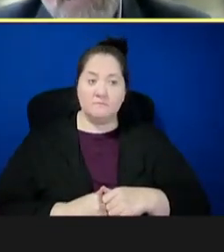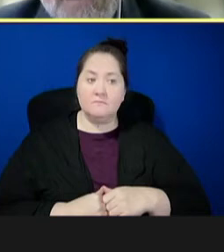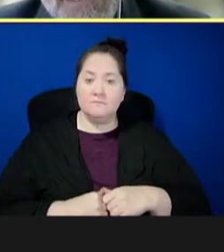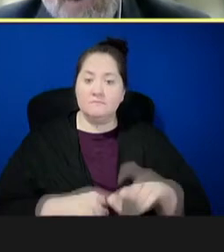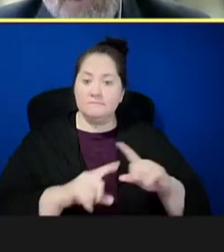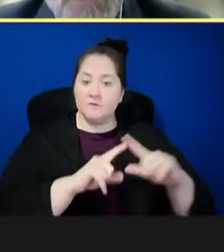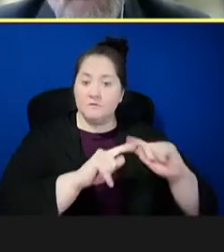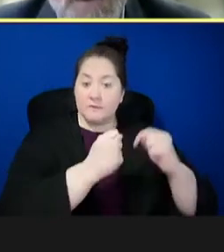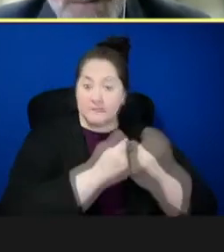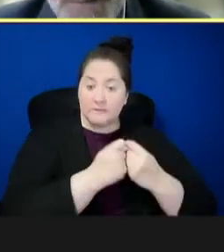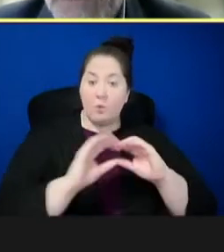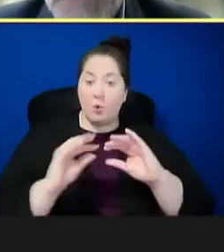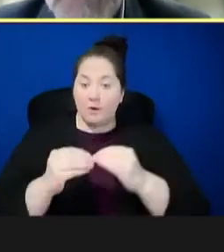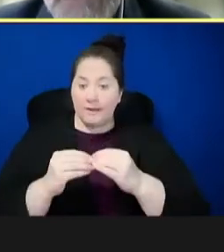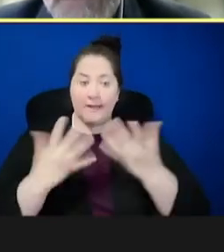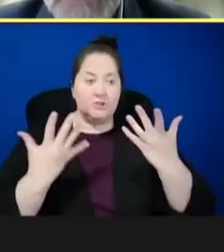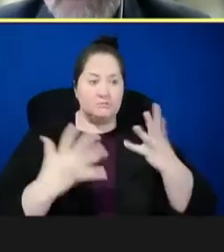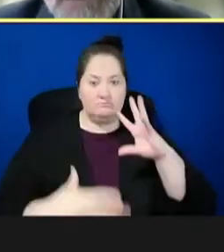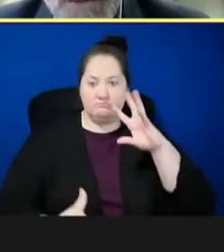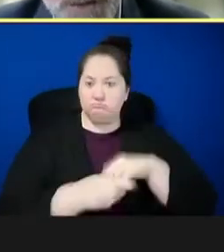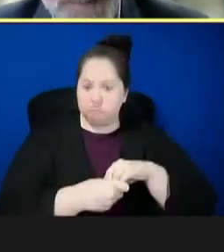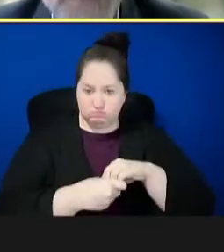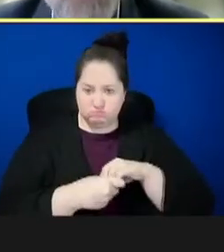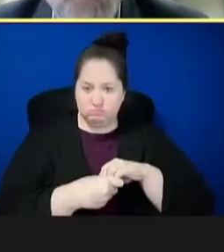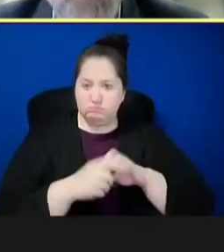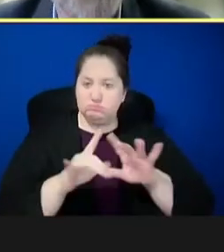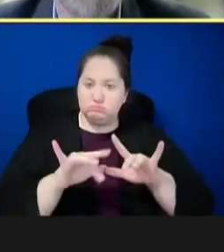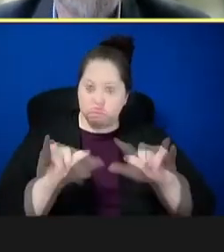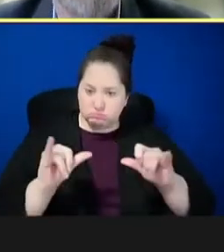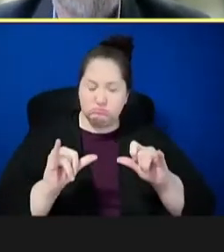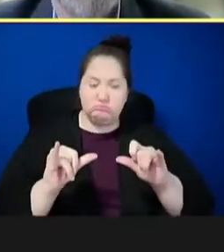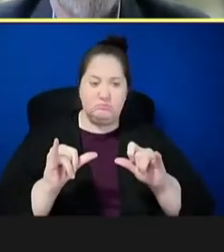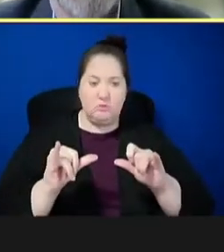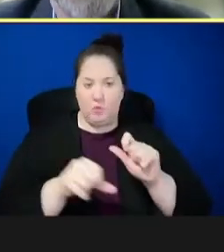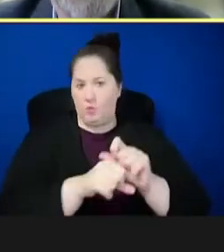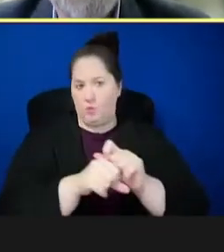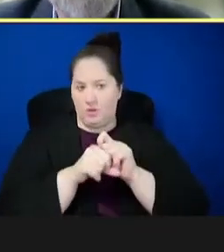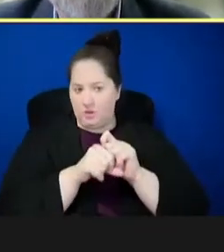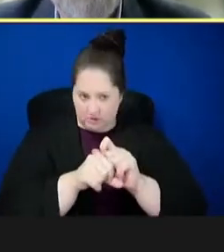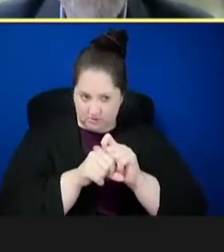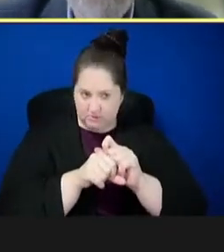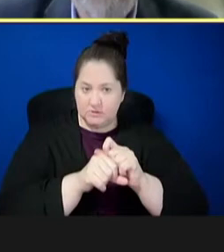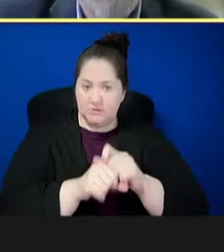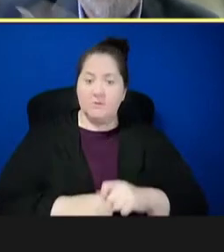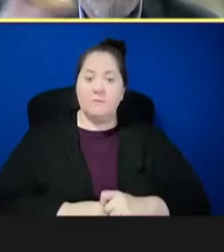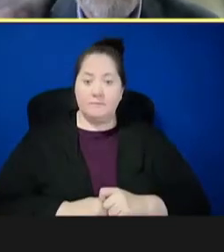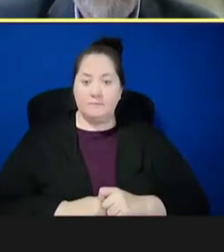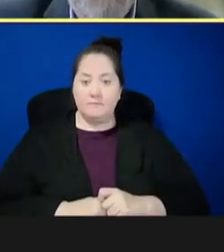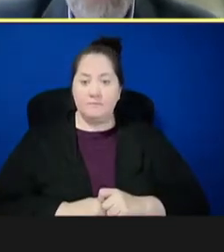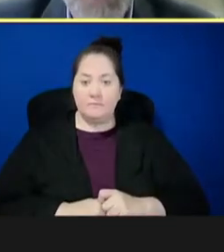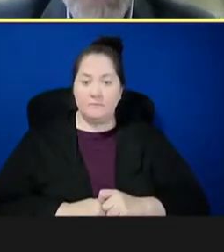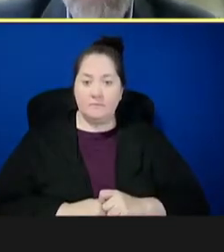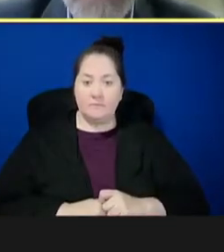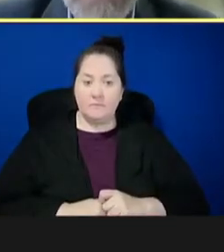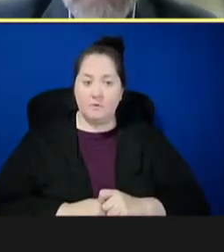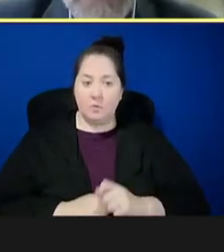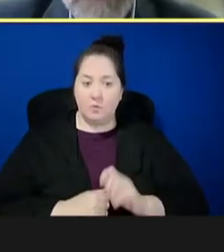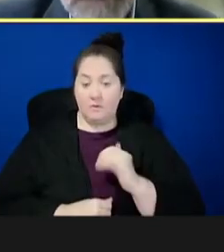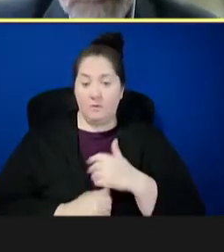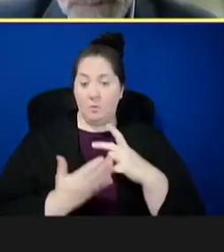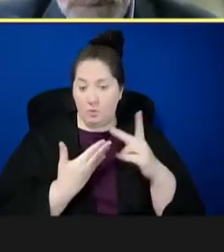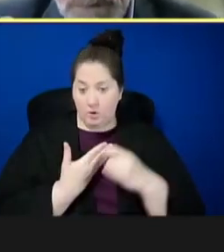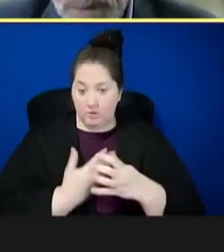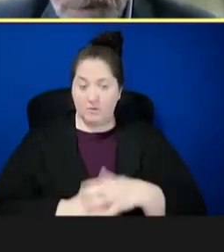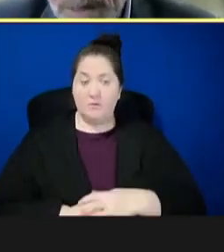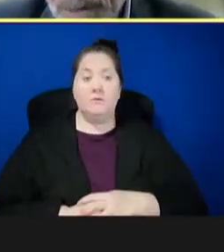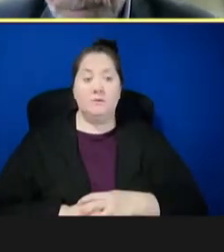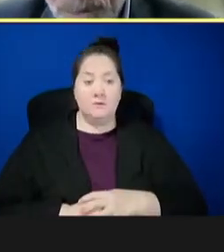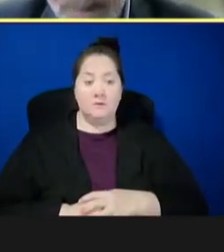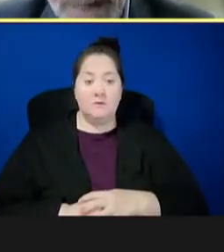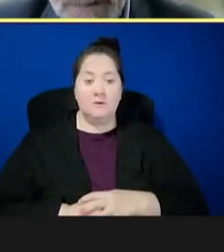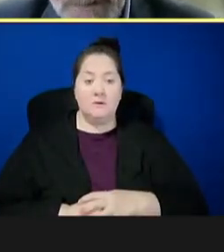organizations that participated or contributed to the project. One apology for one error,